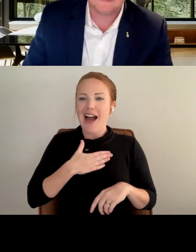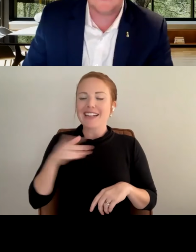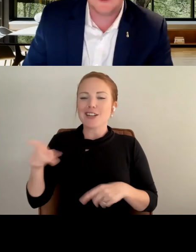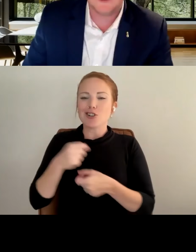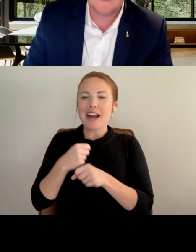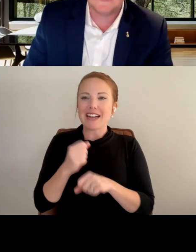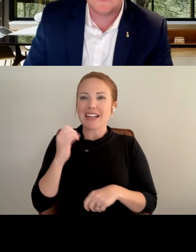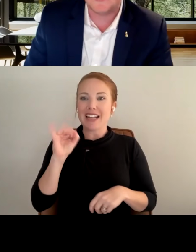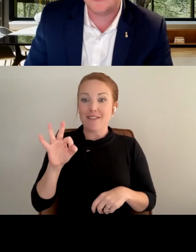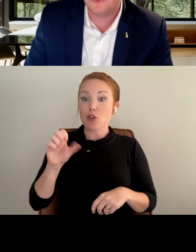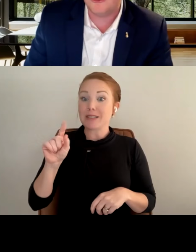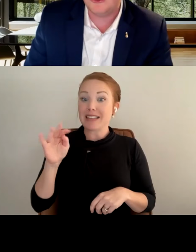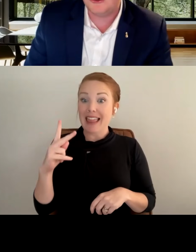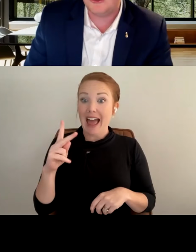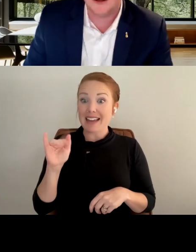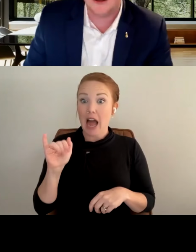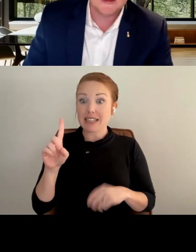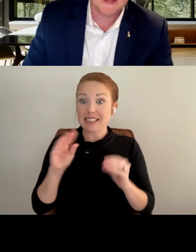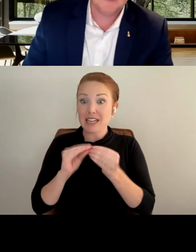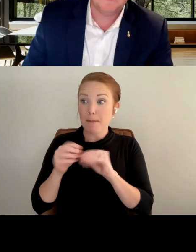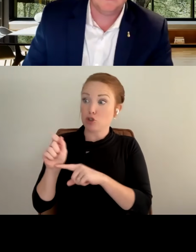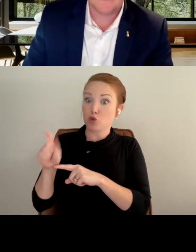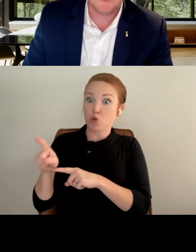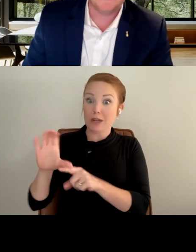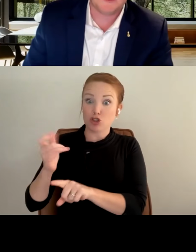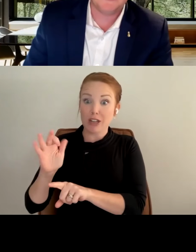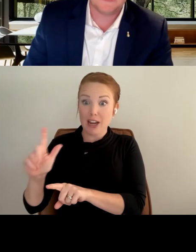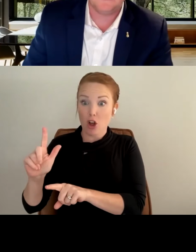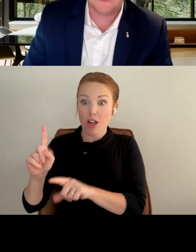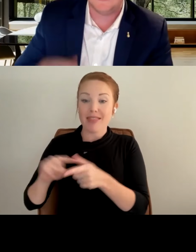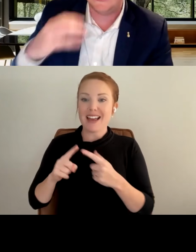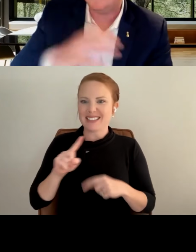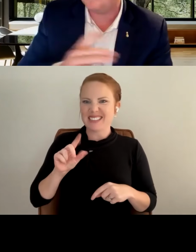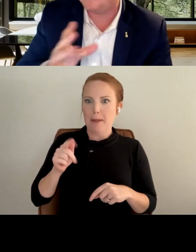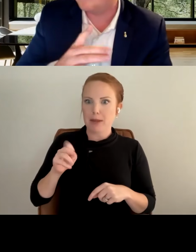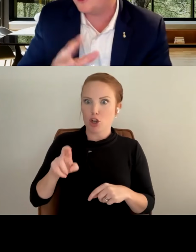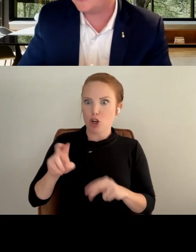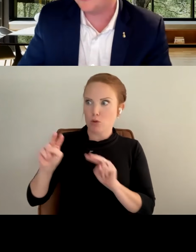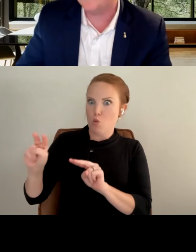slacked an ID number to a channel, and Zapier was watching that channel, and it looked through